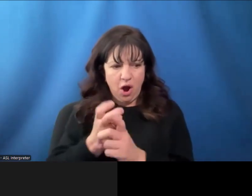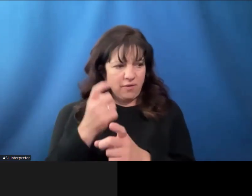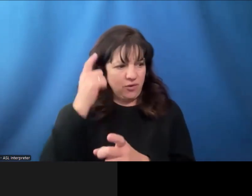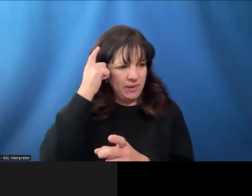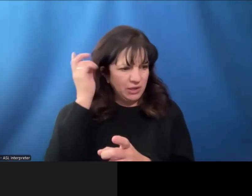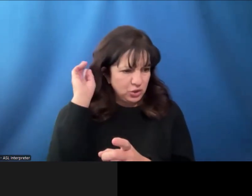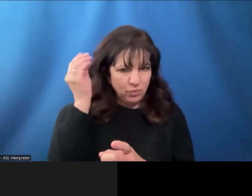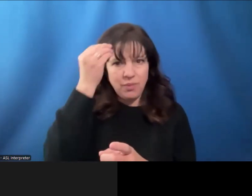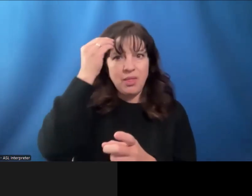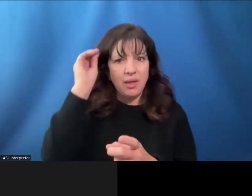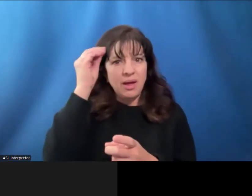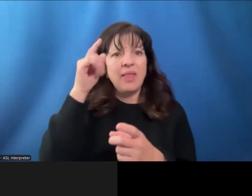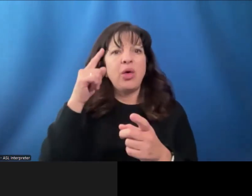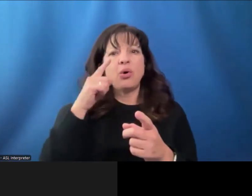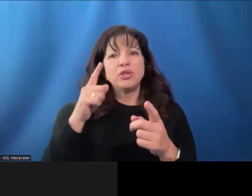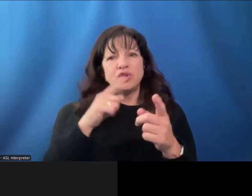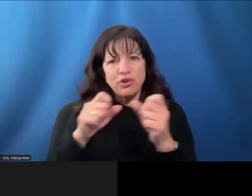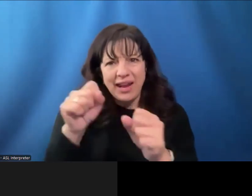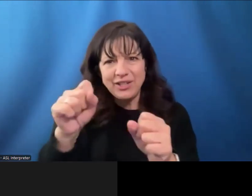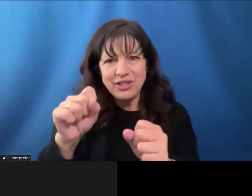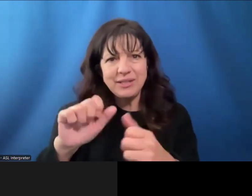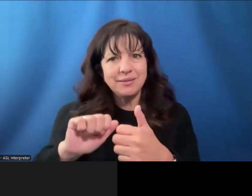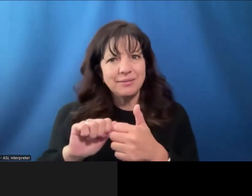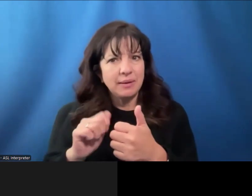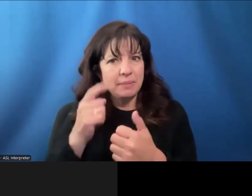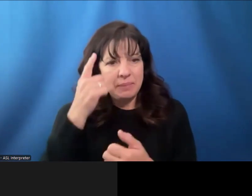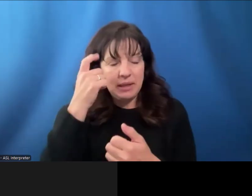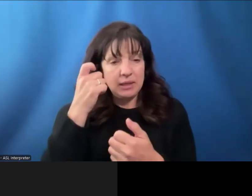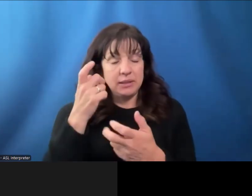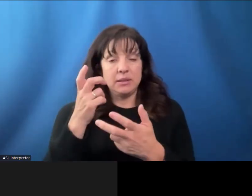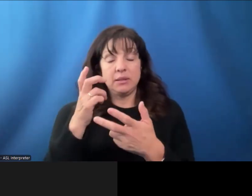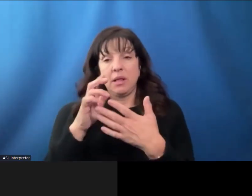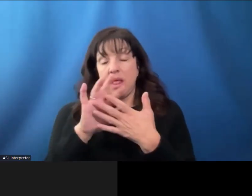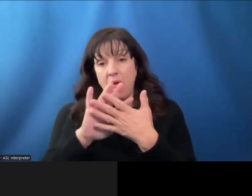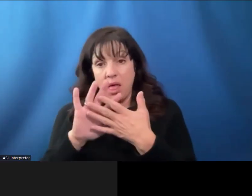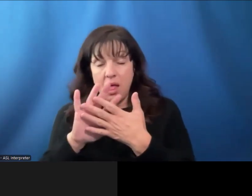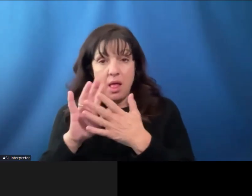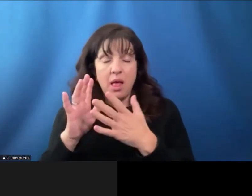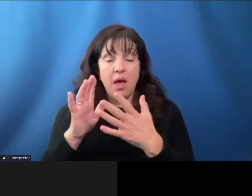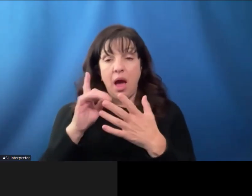great strategies, because it's just I kind of shut down.